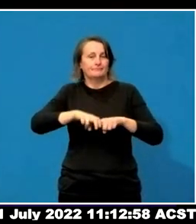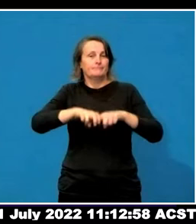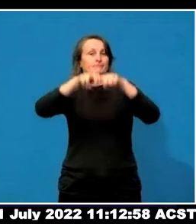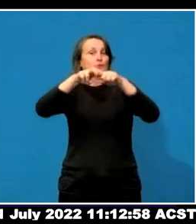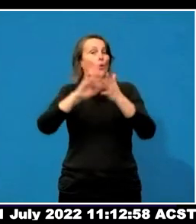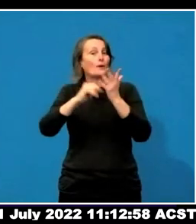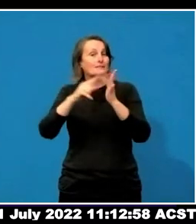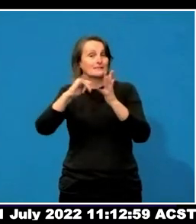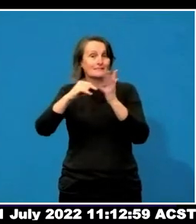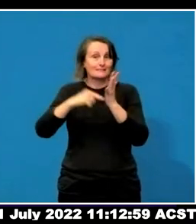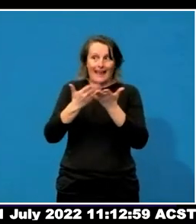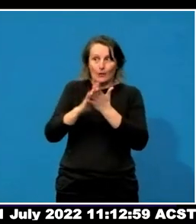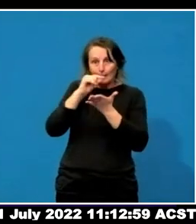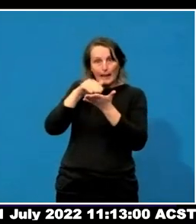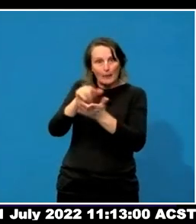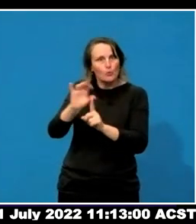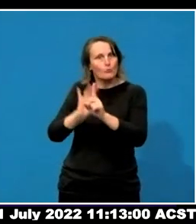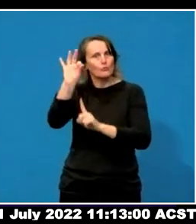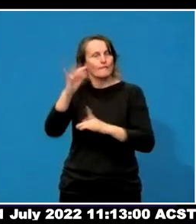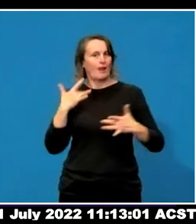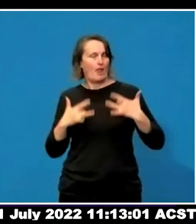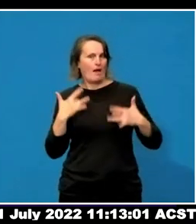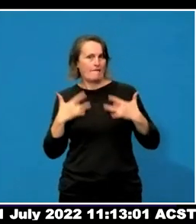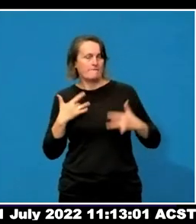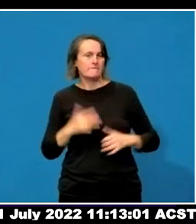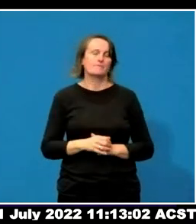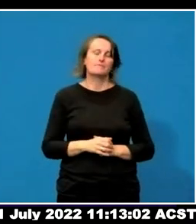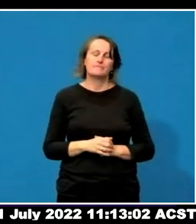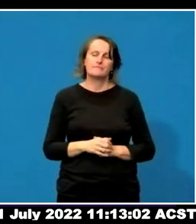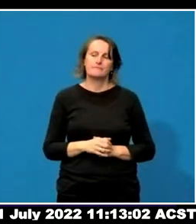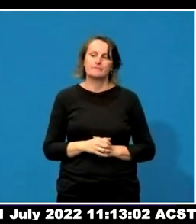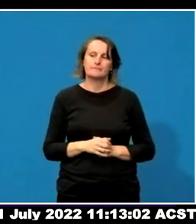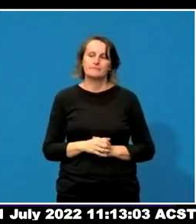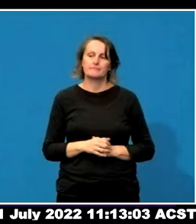Topsy will also share some of the challenges that she and Ronita face because of the